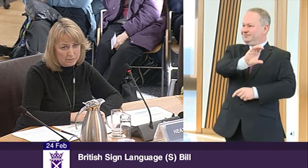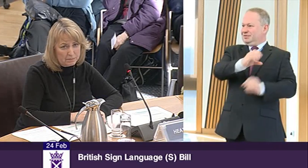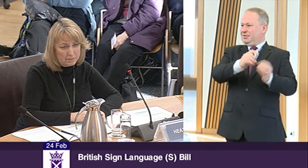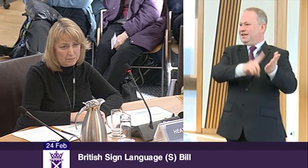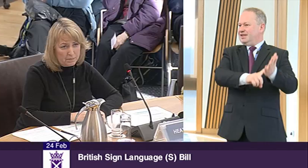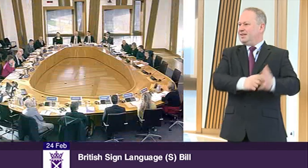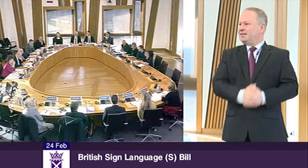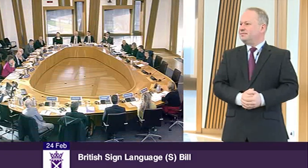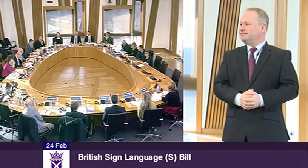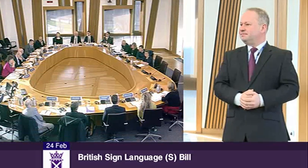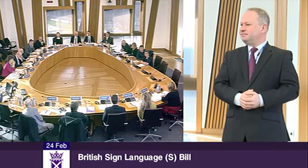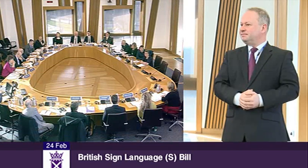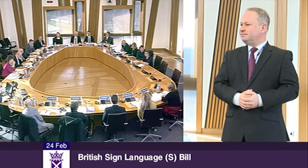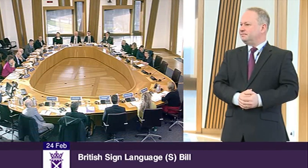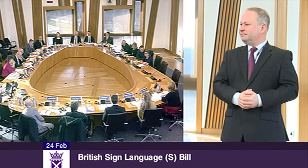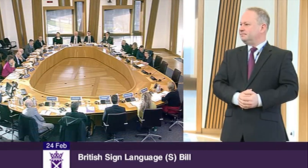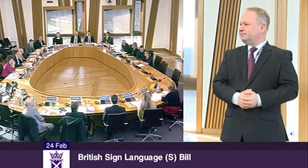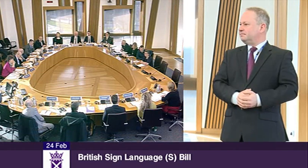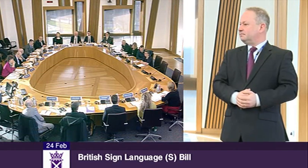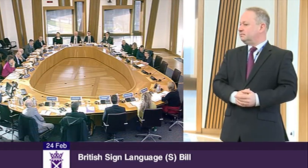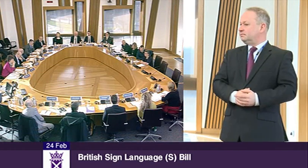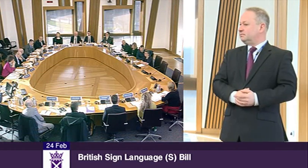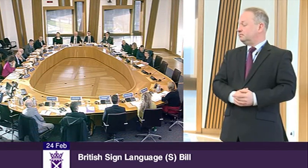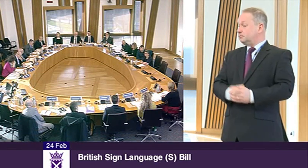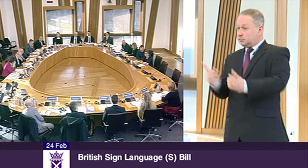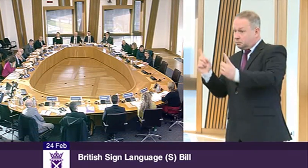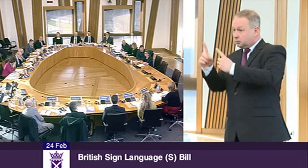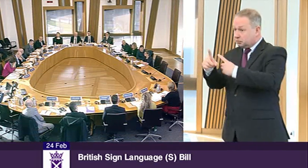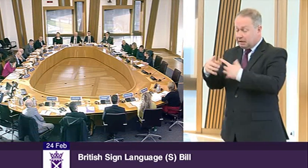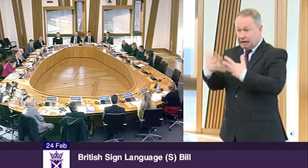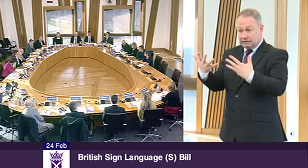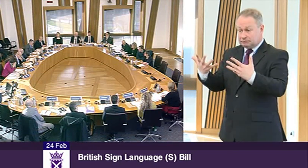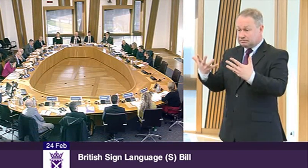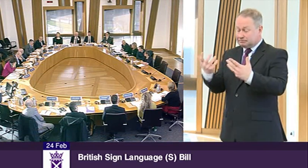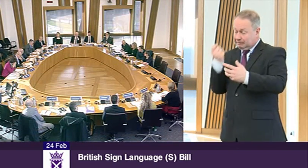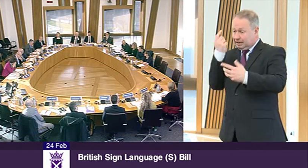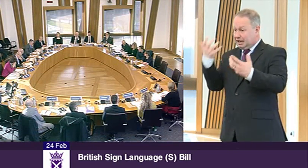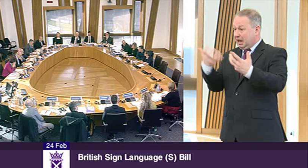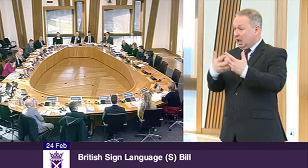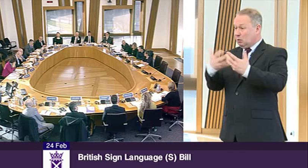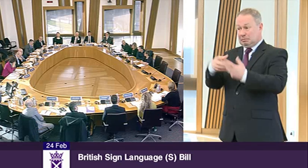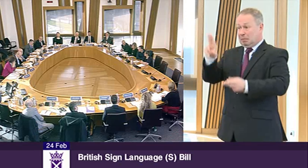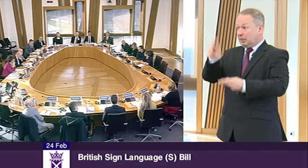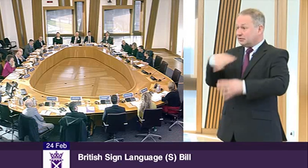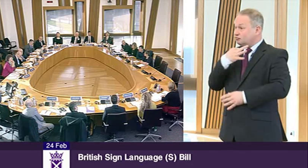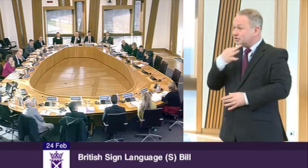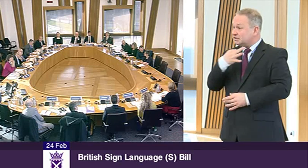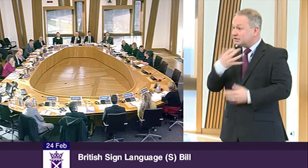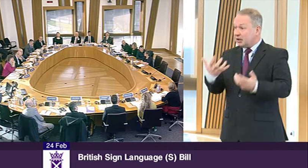James Dornan: May I come back to you on that point, Heather? Do you have any suggestions about how to mitigate those circumstances?